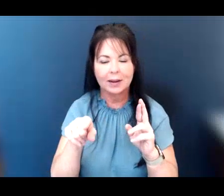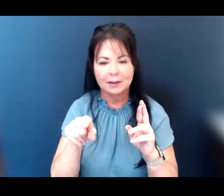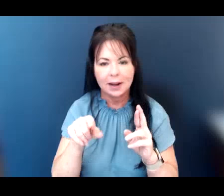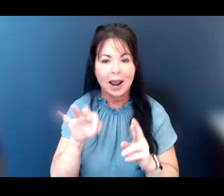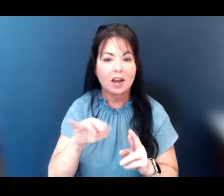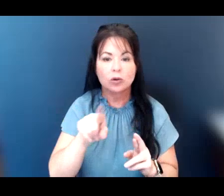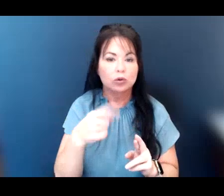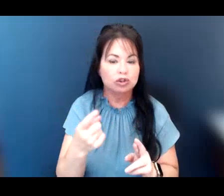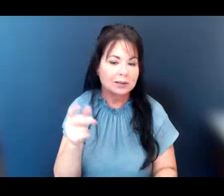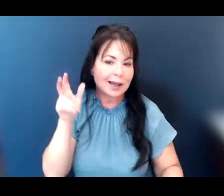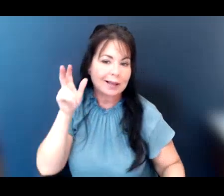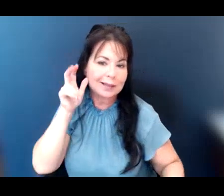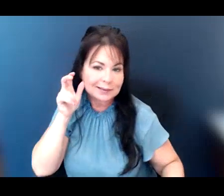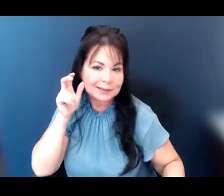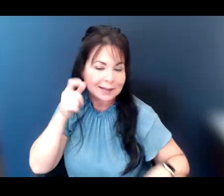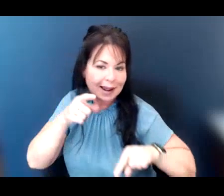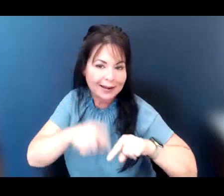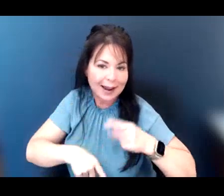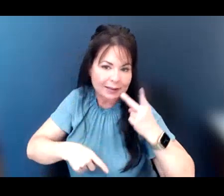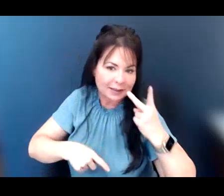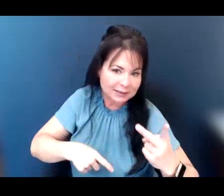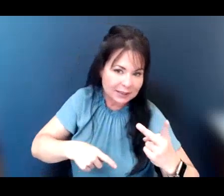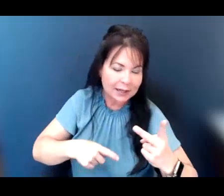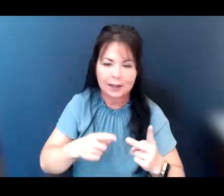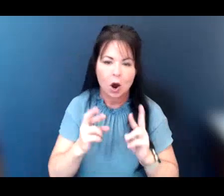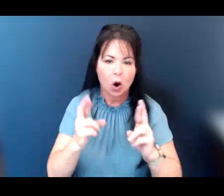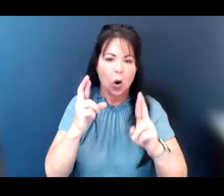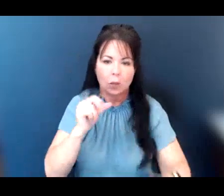so all of the shapes fit into just the one